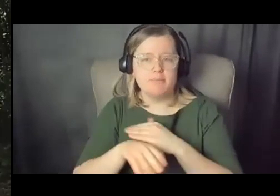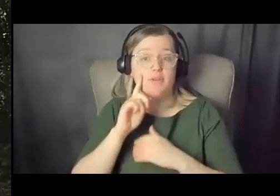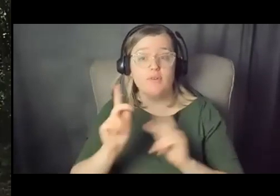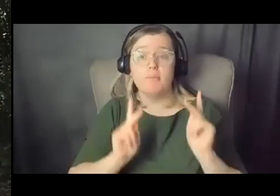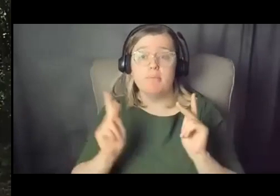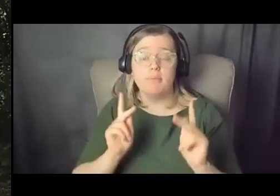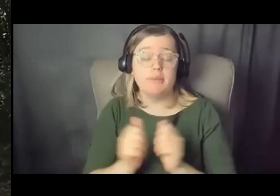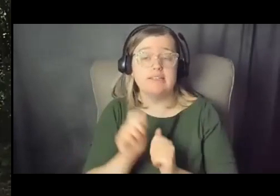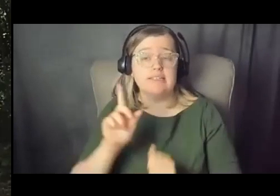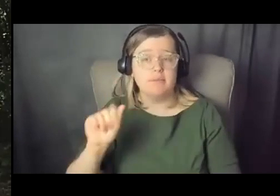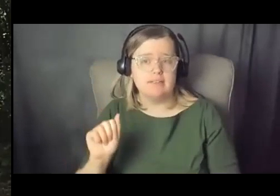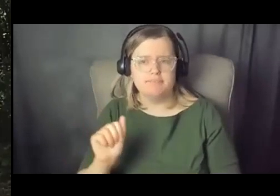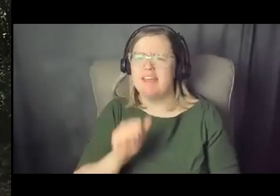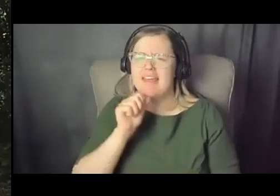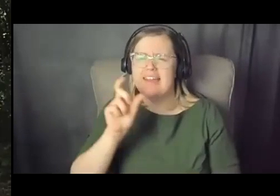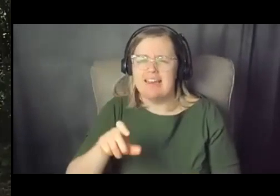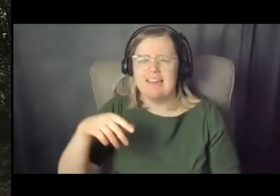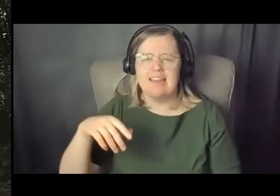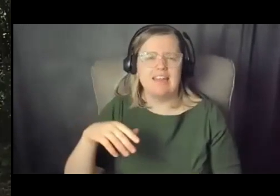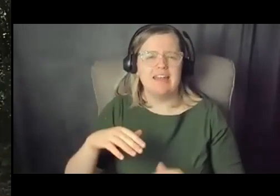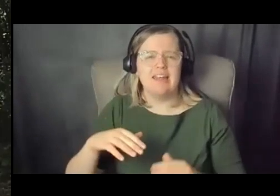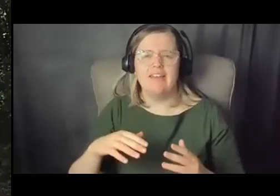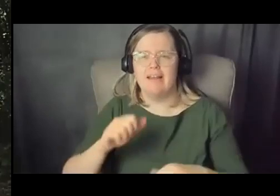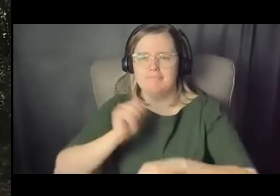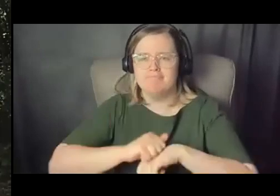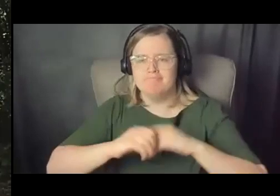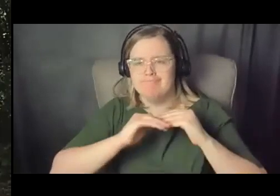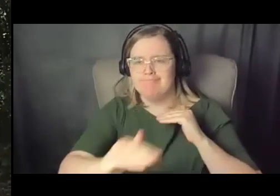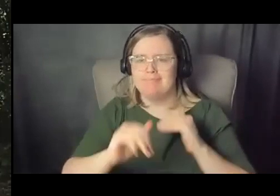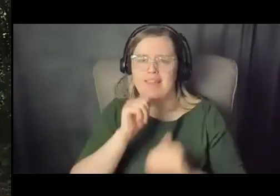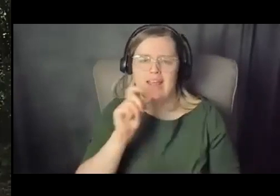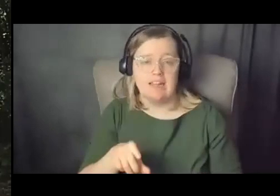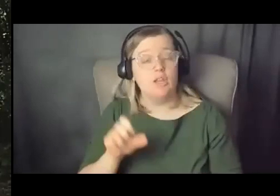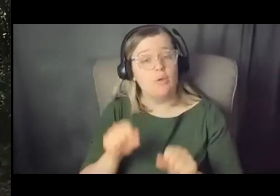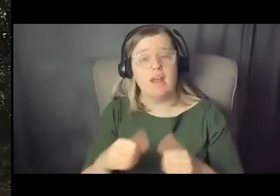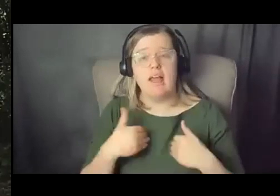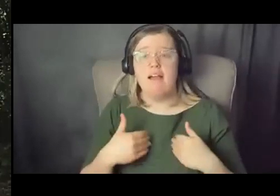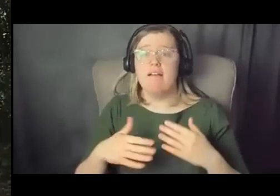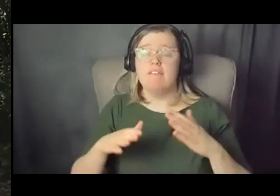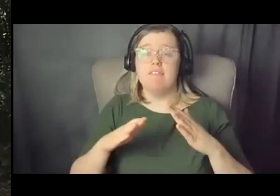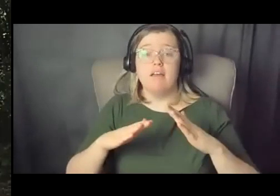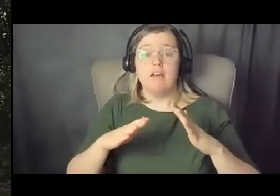So you don't have to pave to do this, because you can make a flat enough surface and an appropriate enough surface so